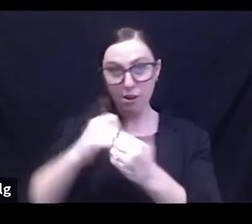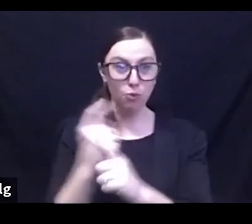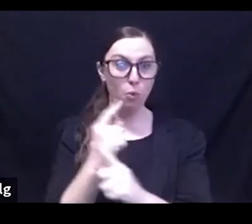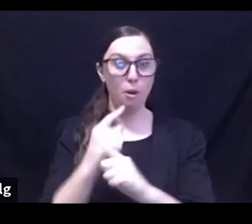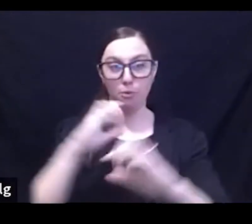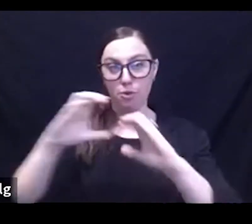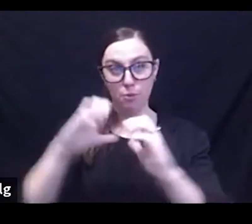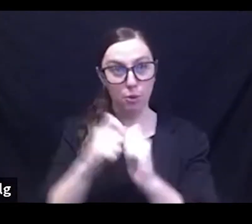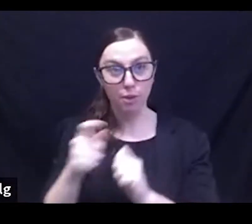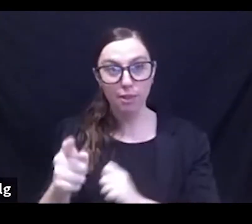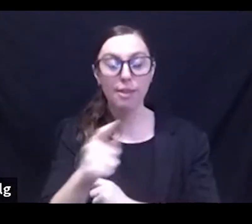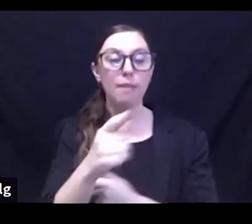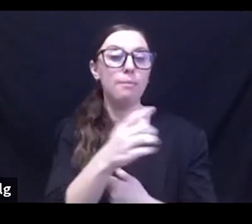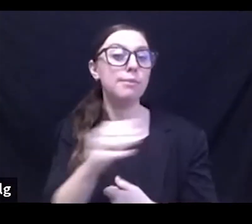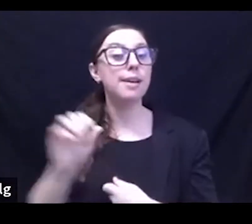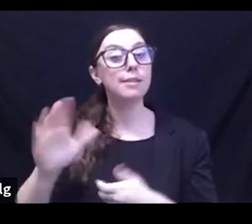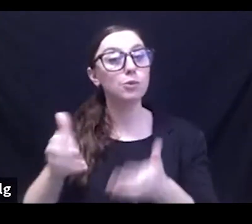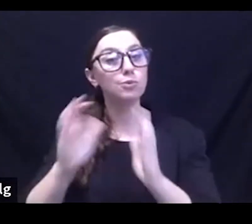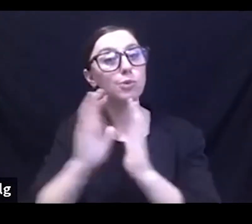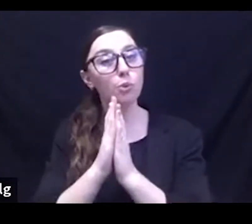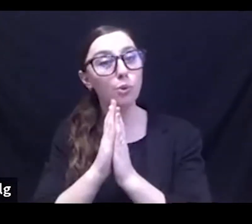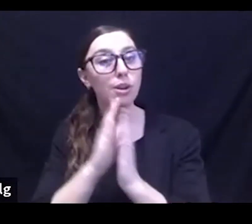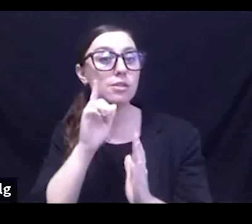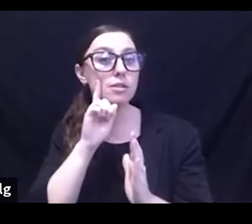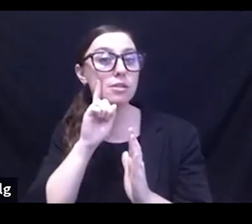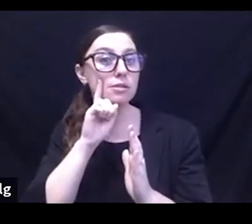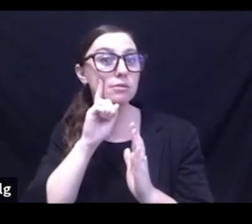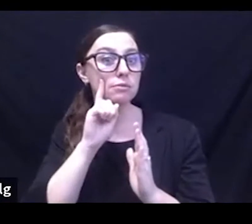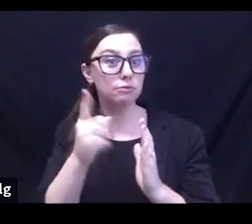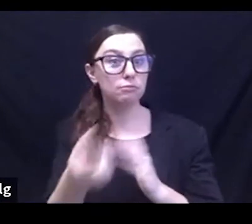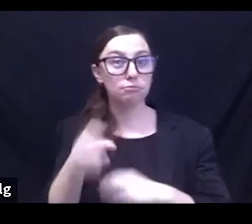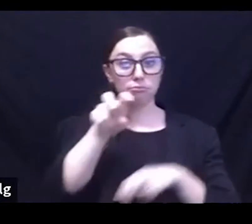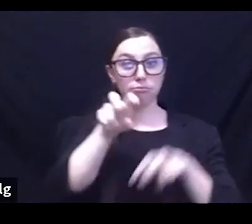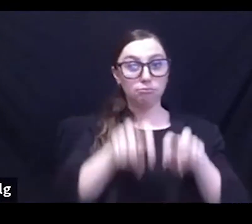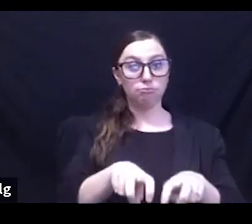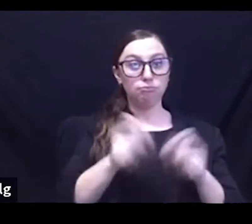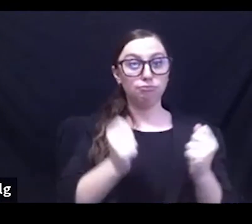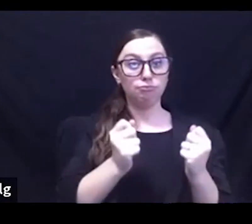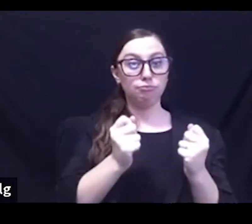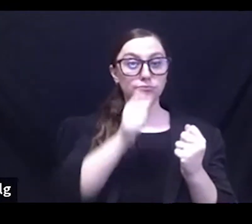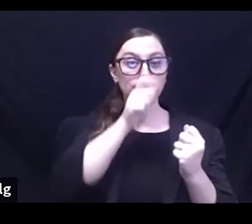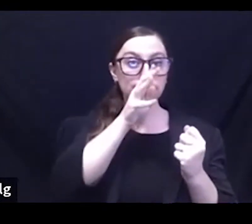him and that his request to be heard by the Court was neglected.